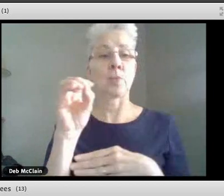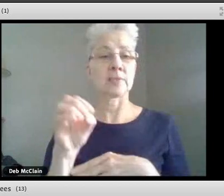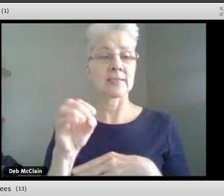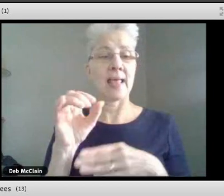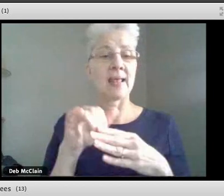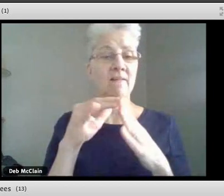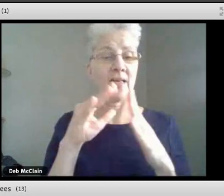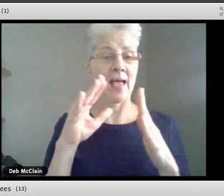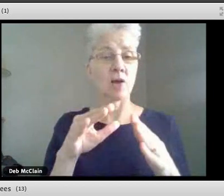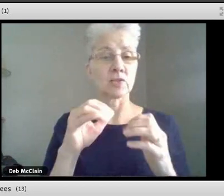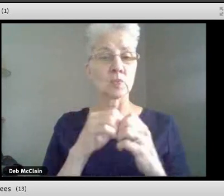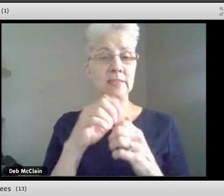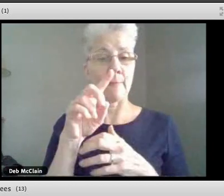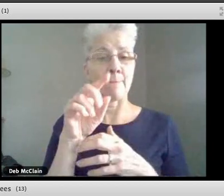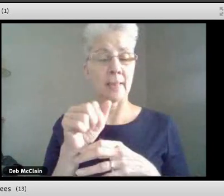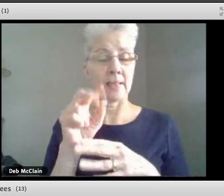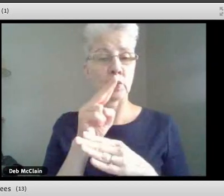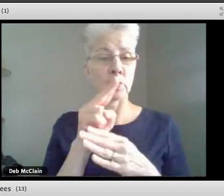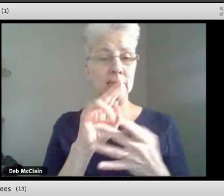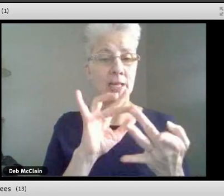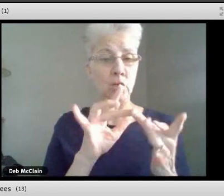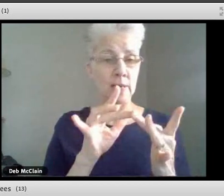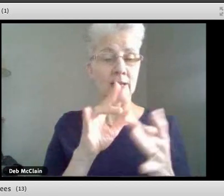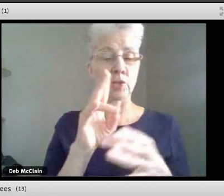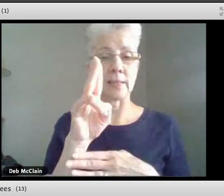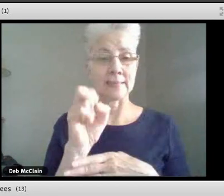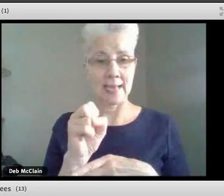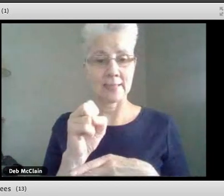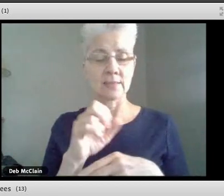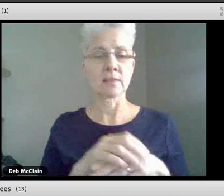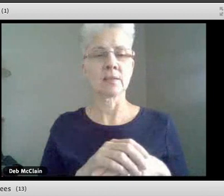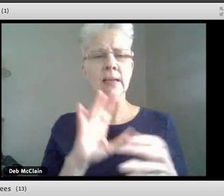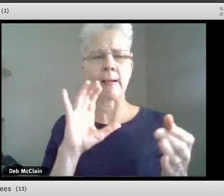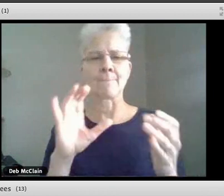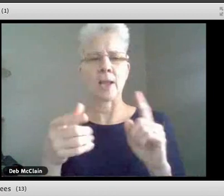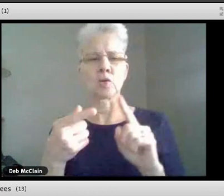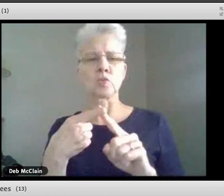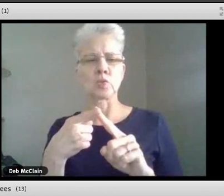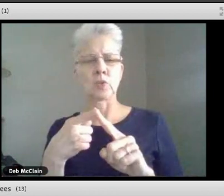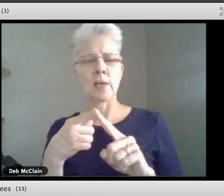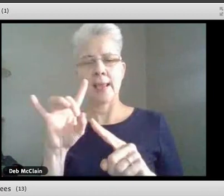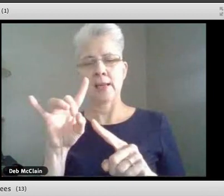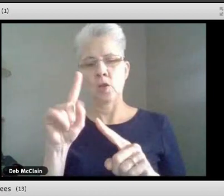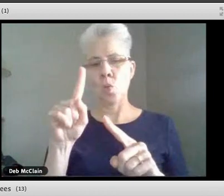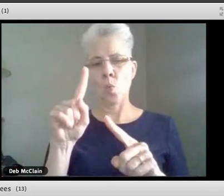in the United States compared to 81 of households without a disability